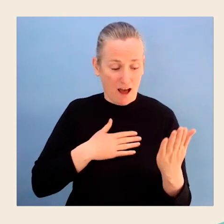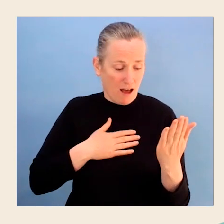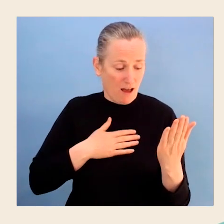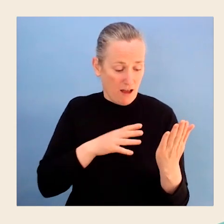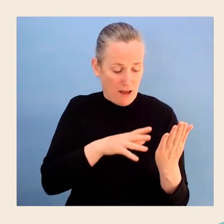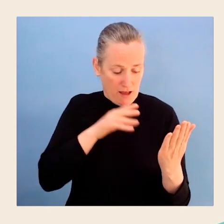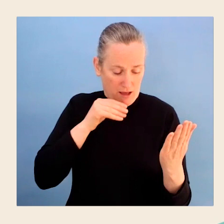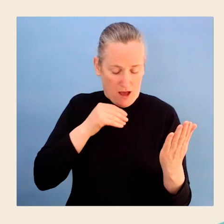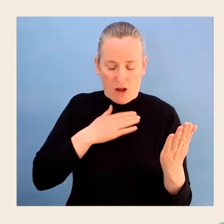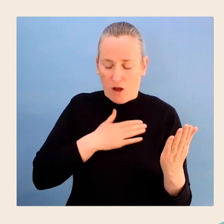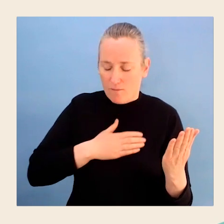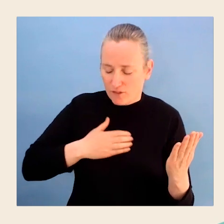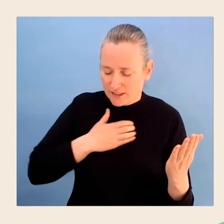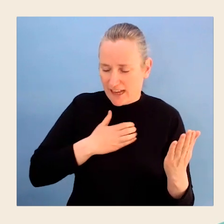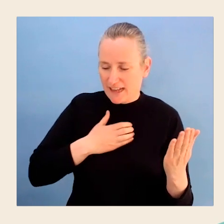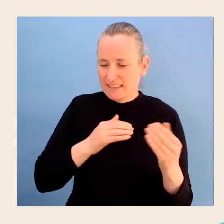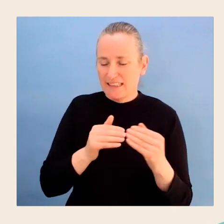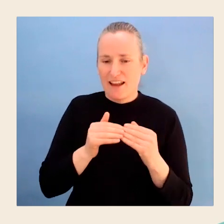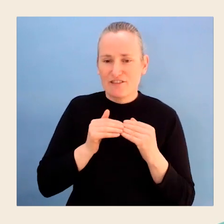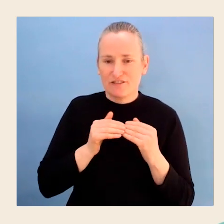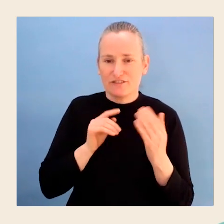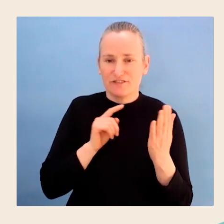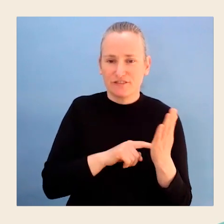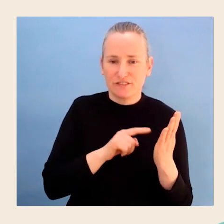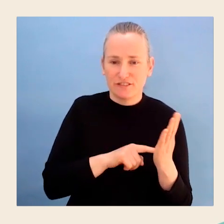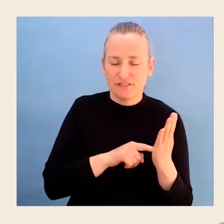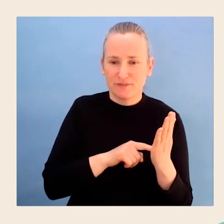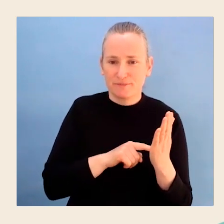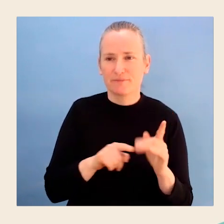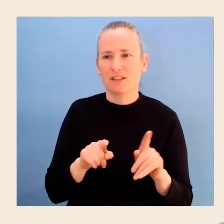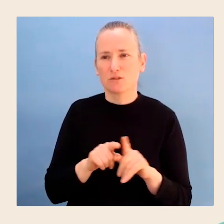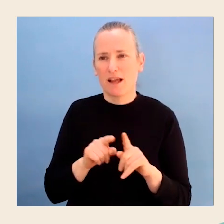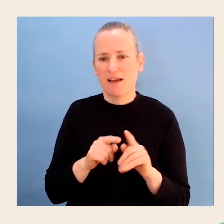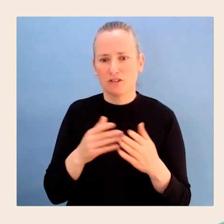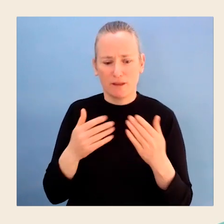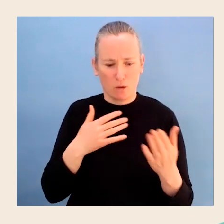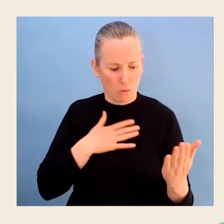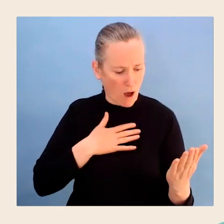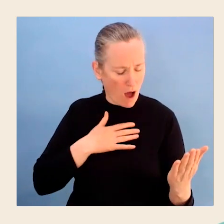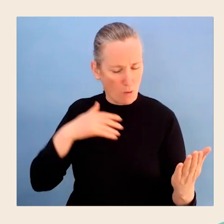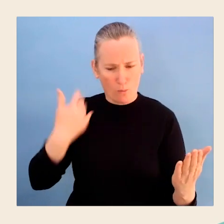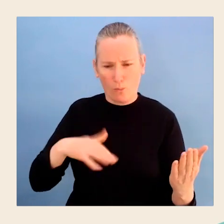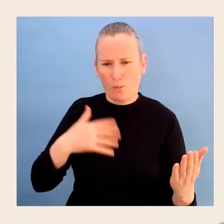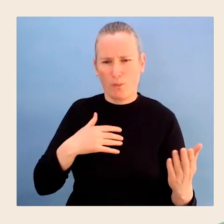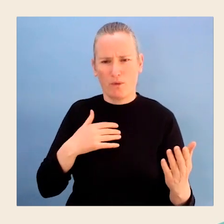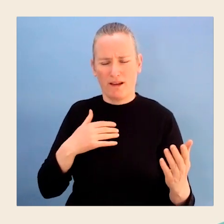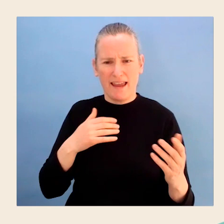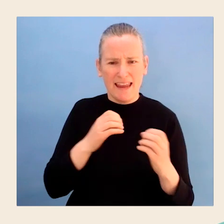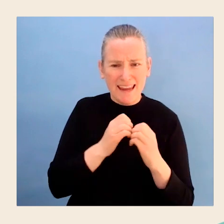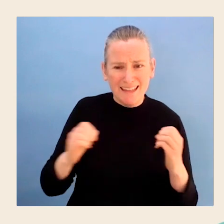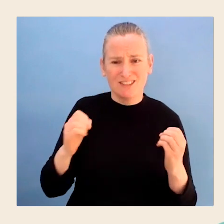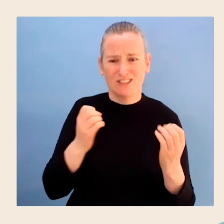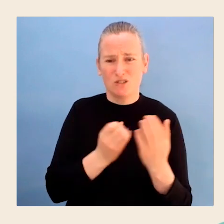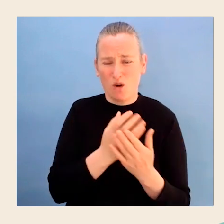And I think there's also something quite transformative about each and every piece of work